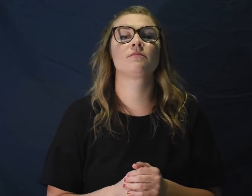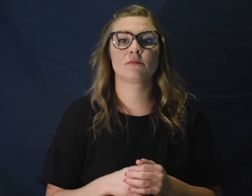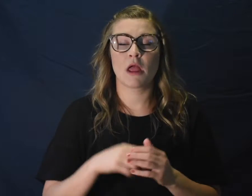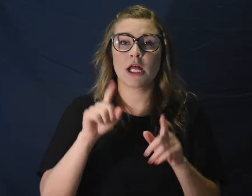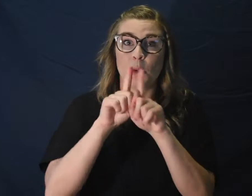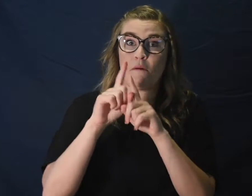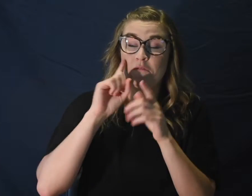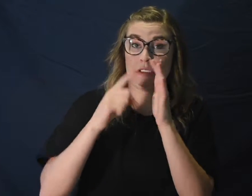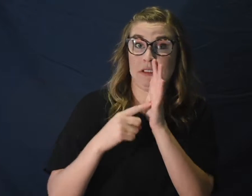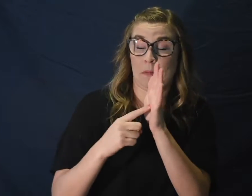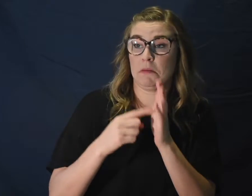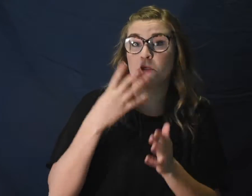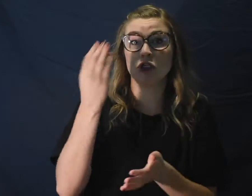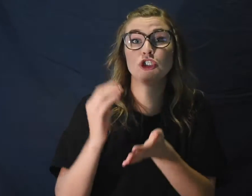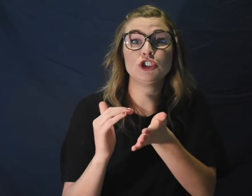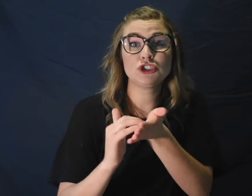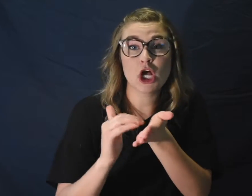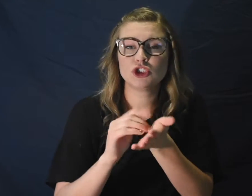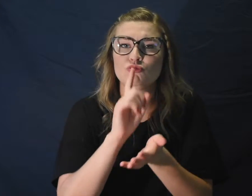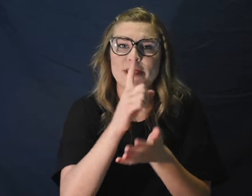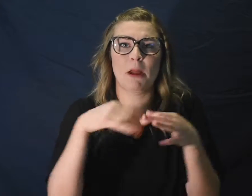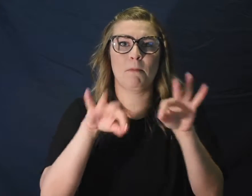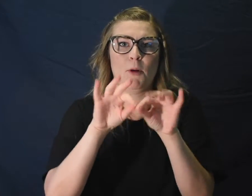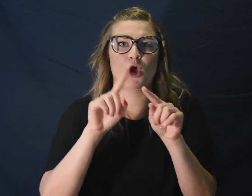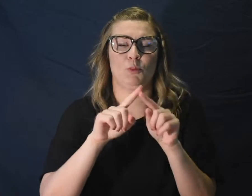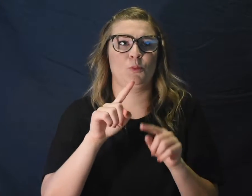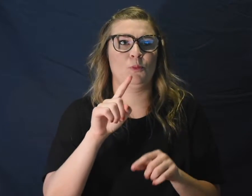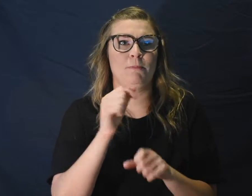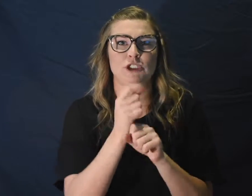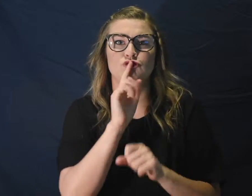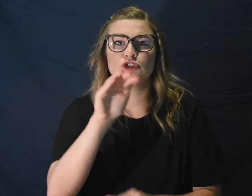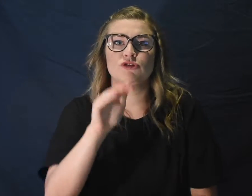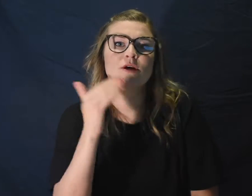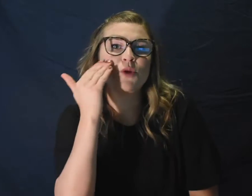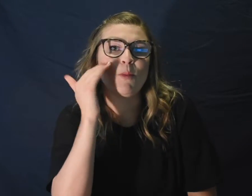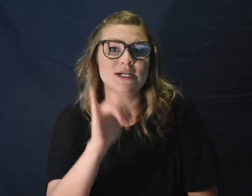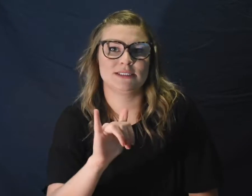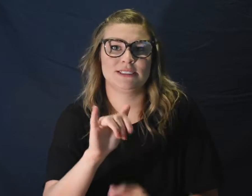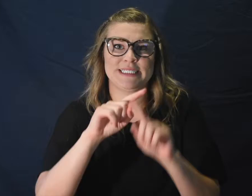For example, going to the doctor it is really important that your child knows that that